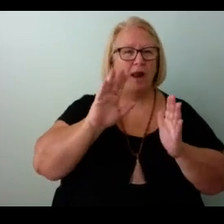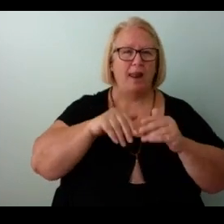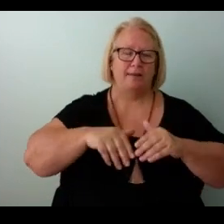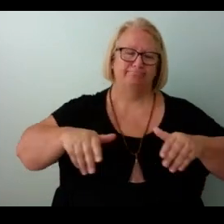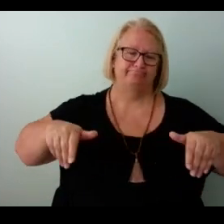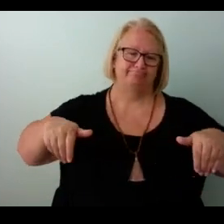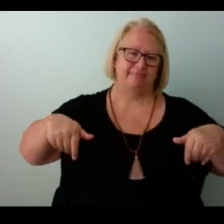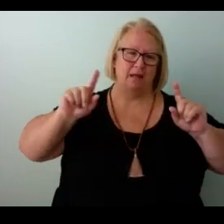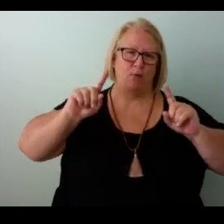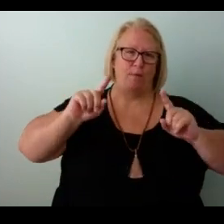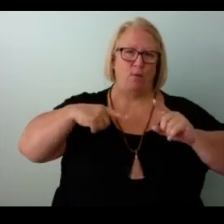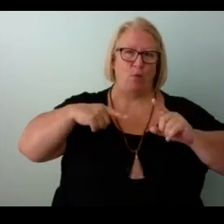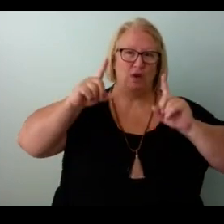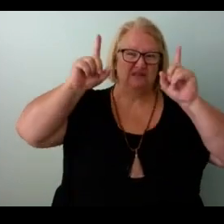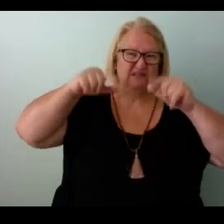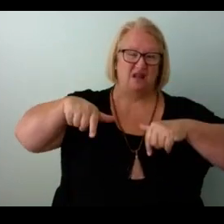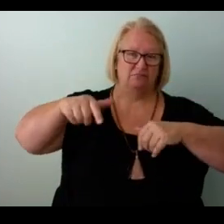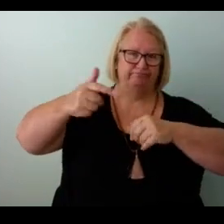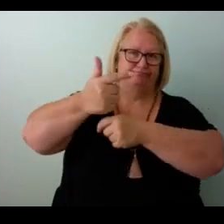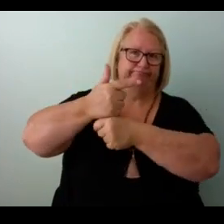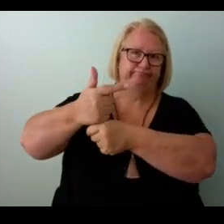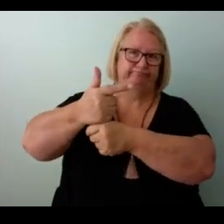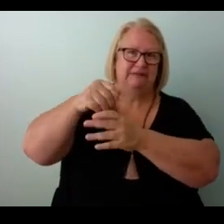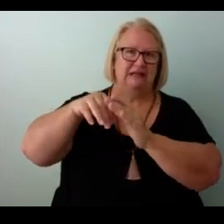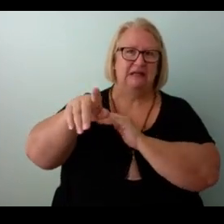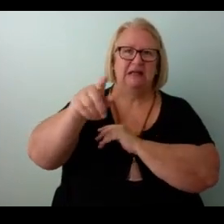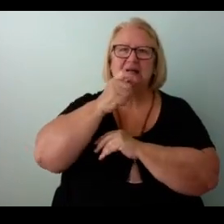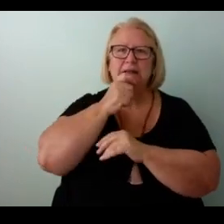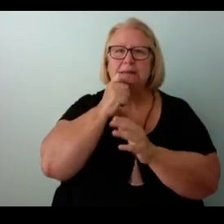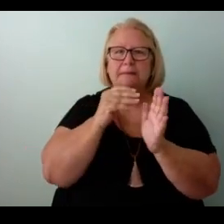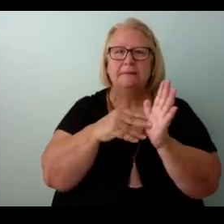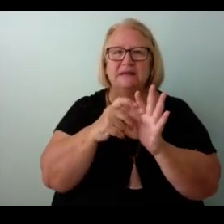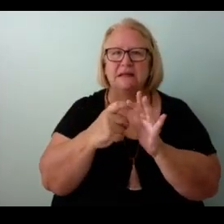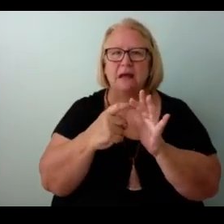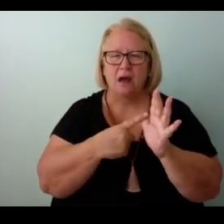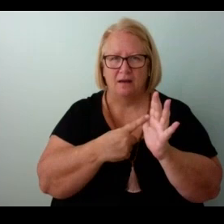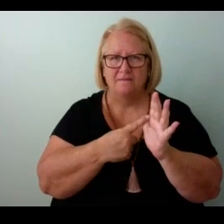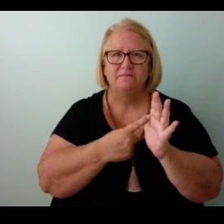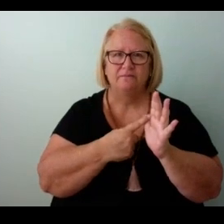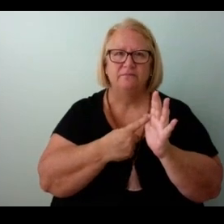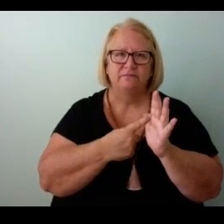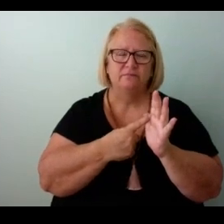You will hear in the media there's been ideas about how to address those issues.